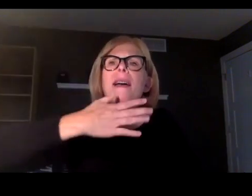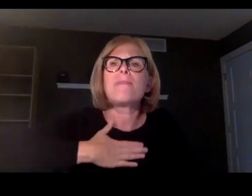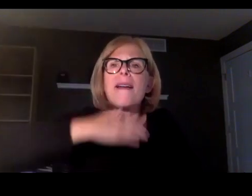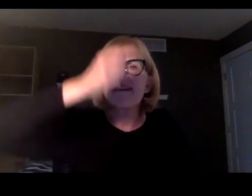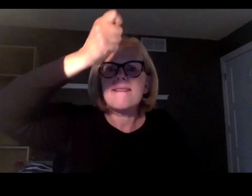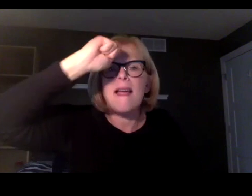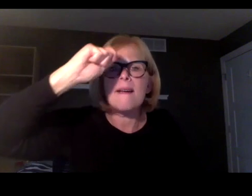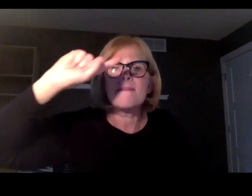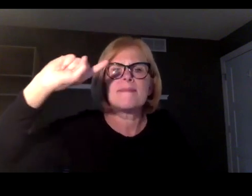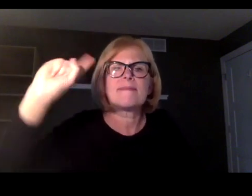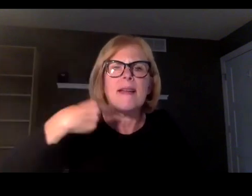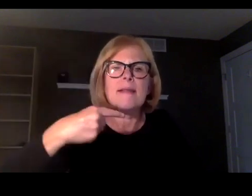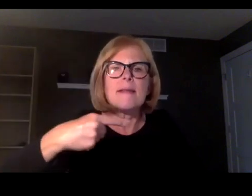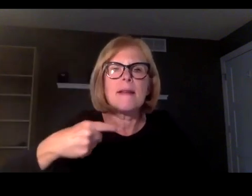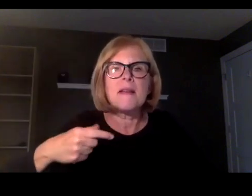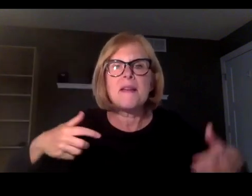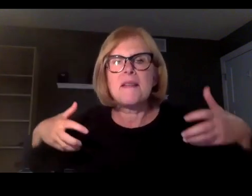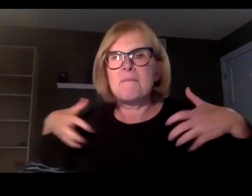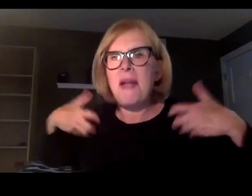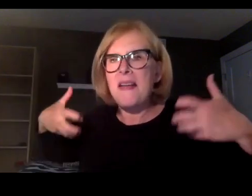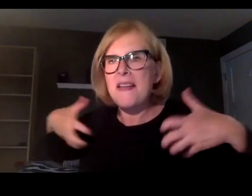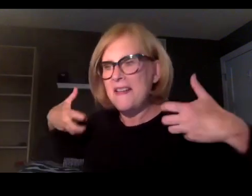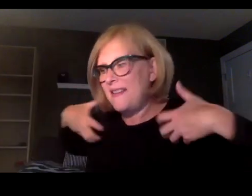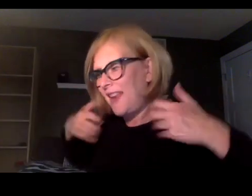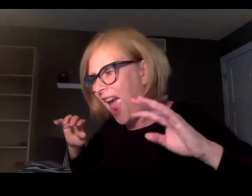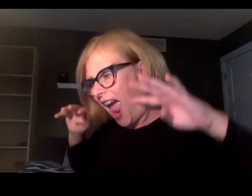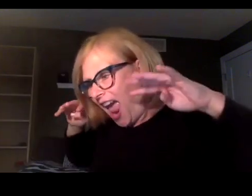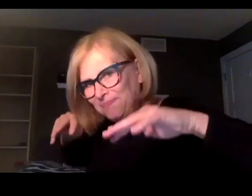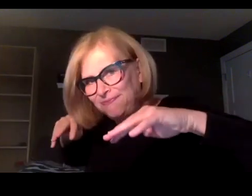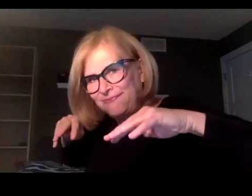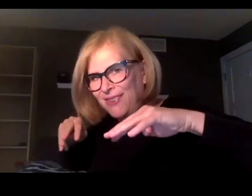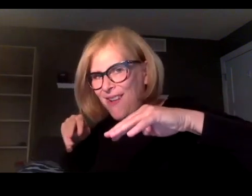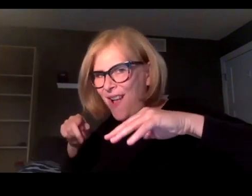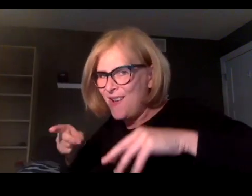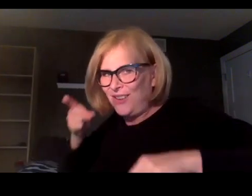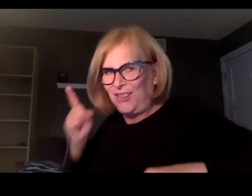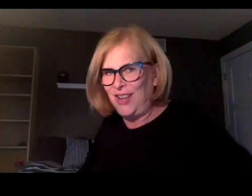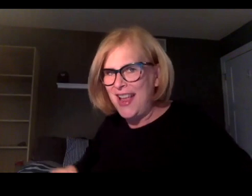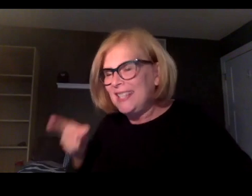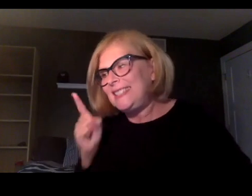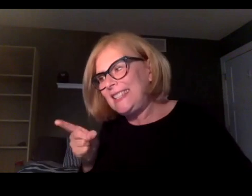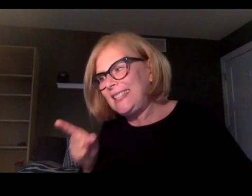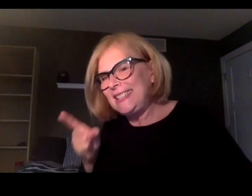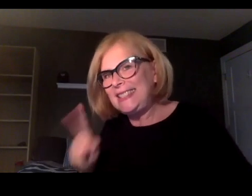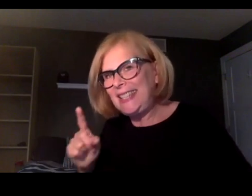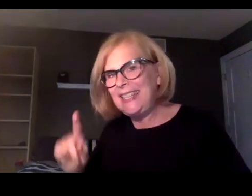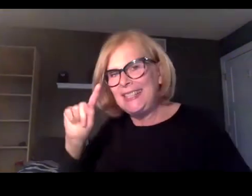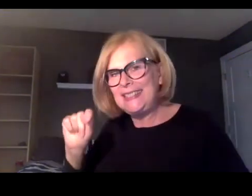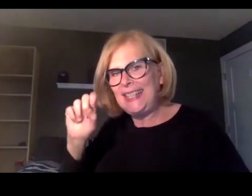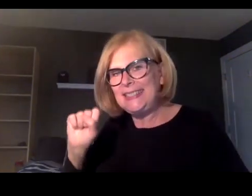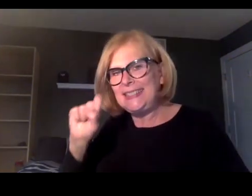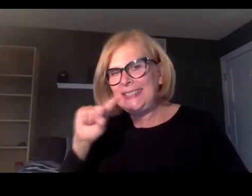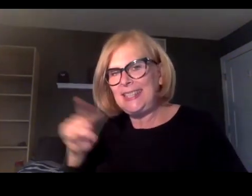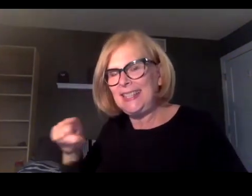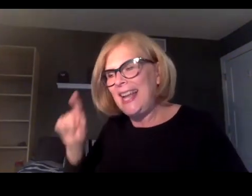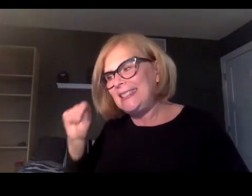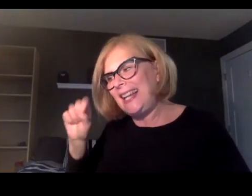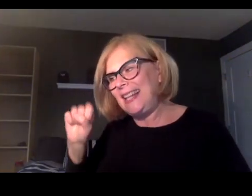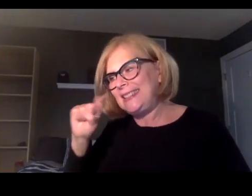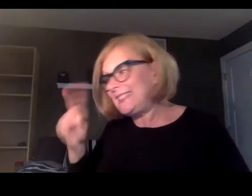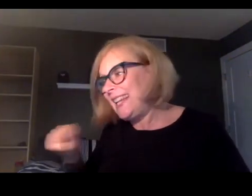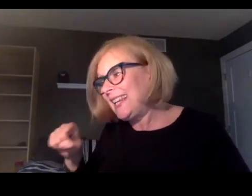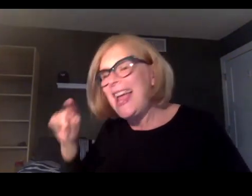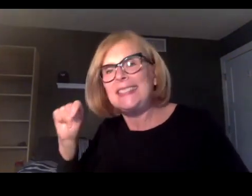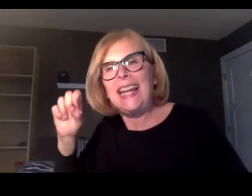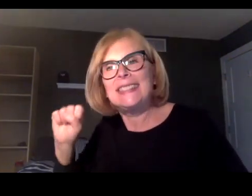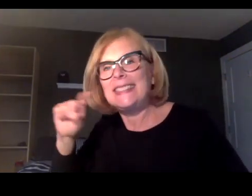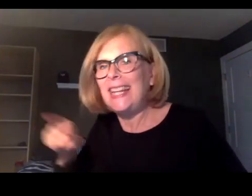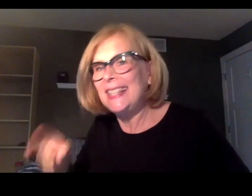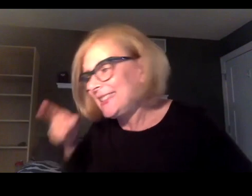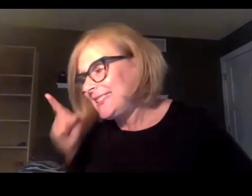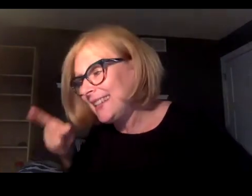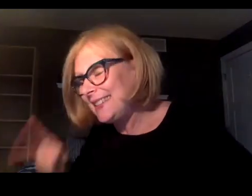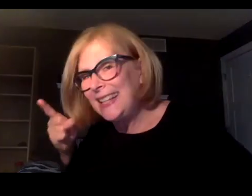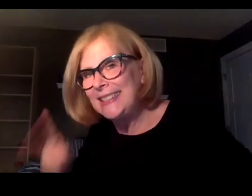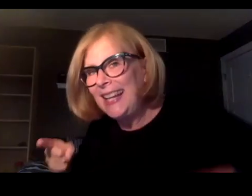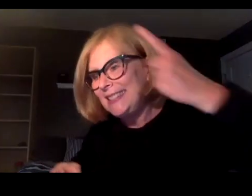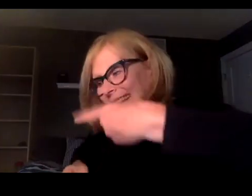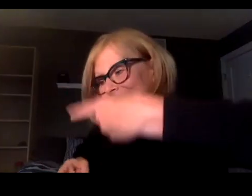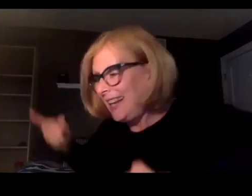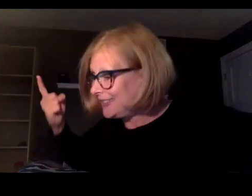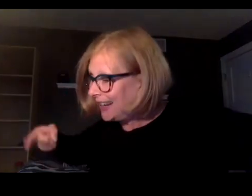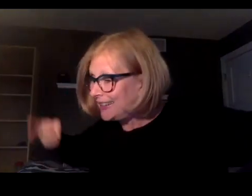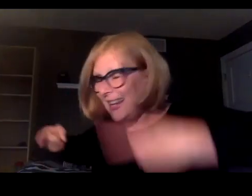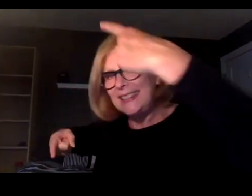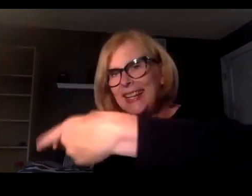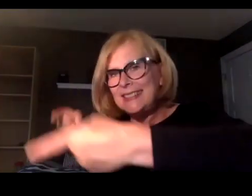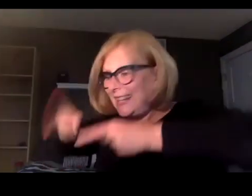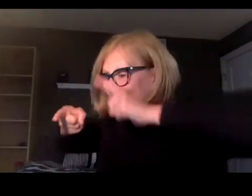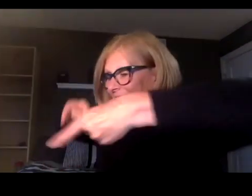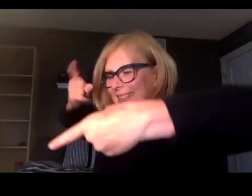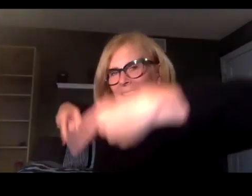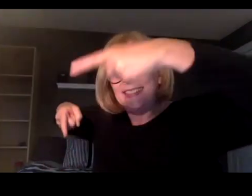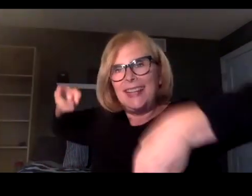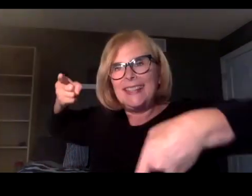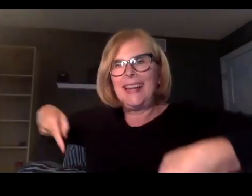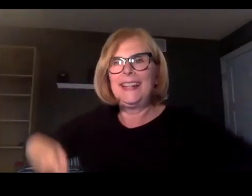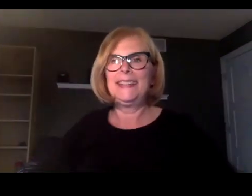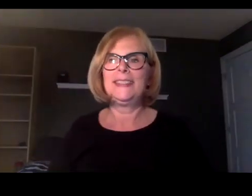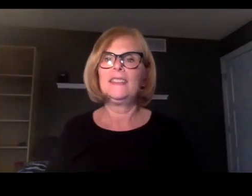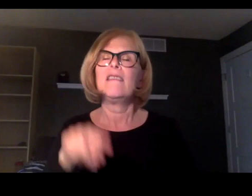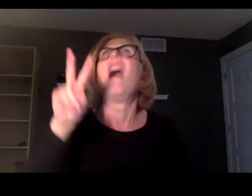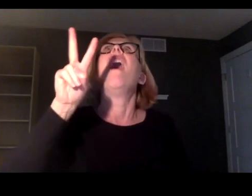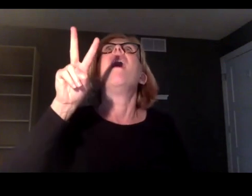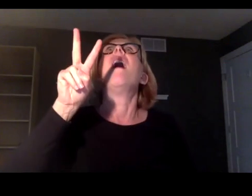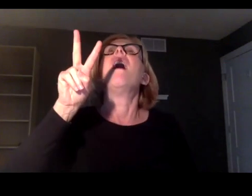But the monkeys only shook their fingers back at him and said, "Tsz, tsz, tsz."